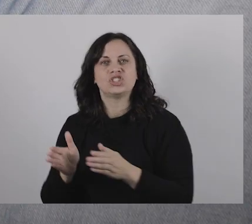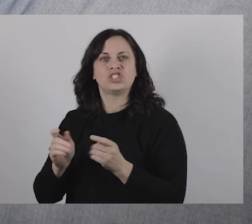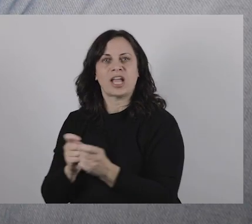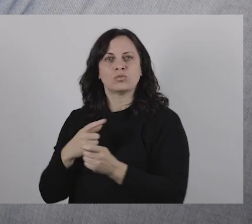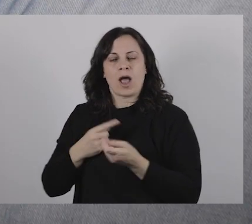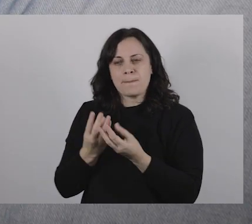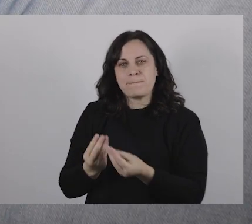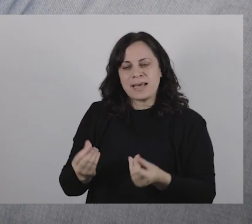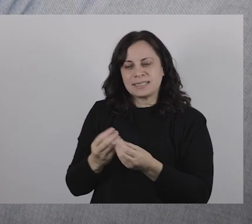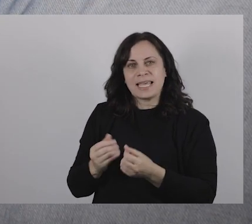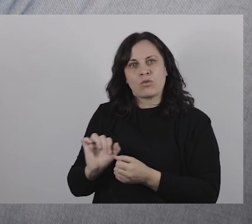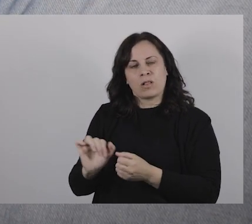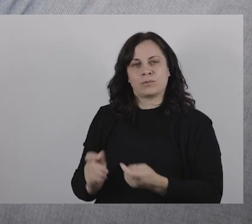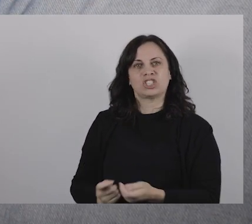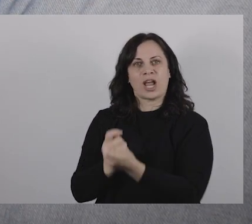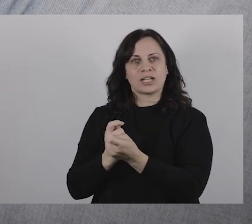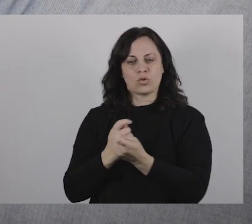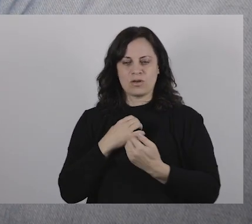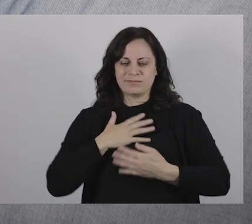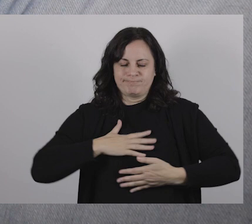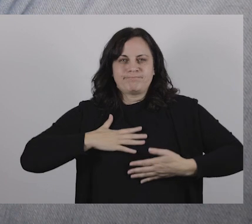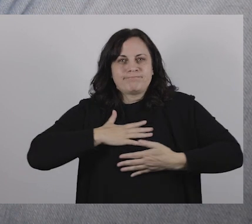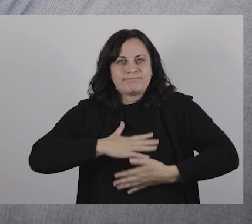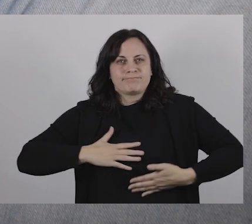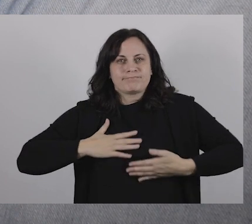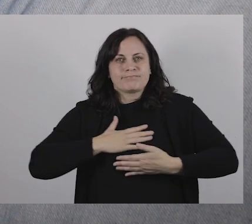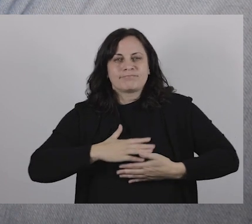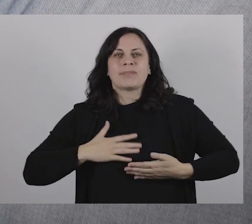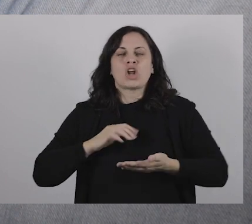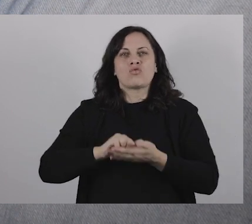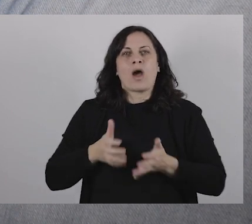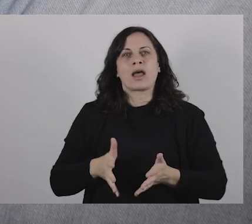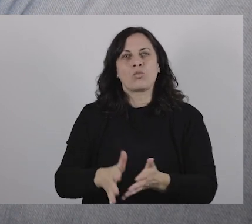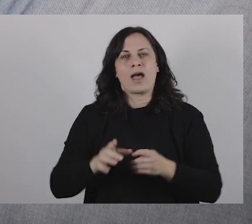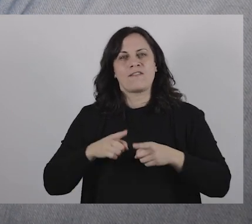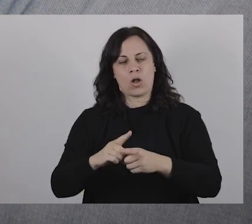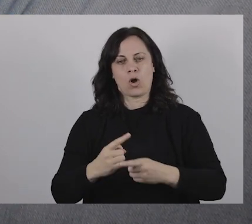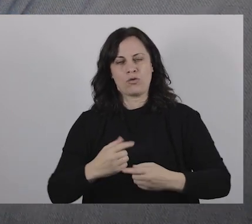or because of the way you're feeling. So do it the right way for you.